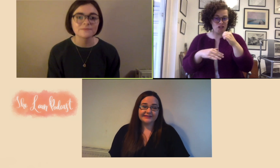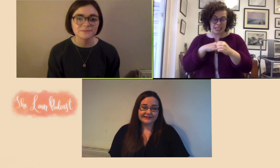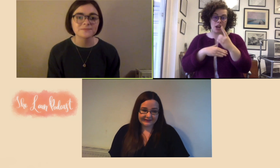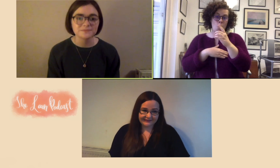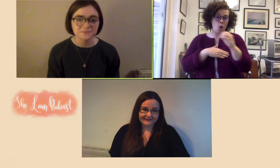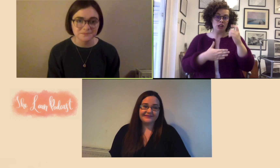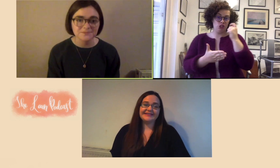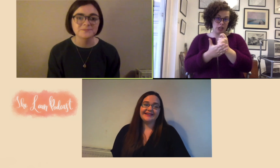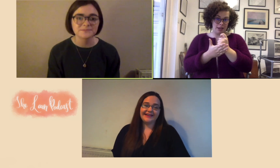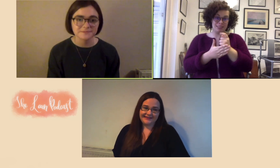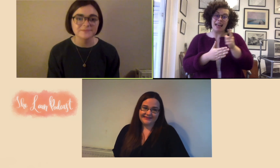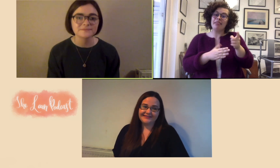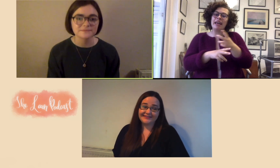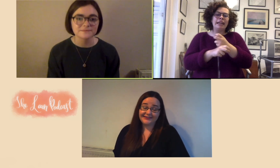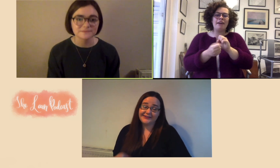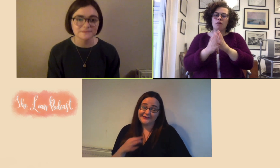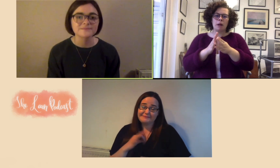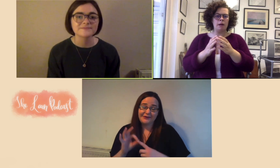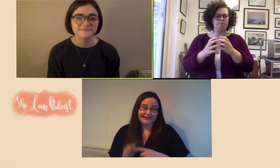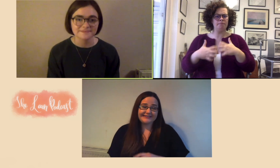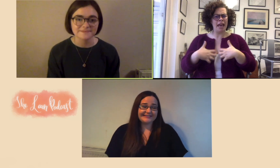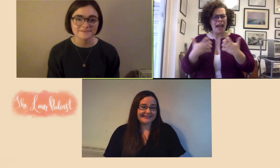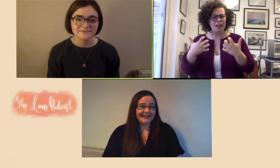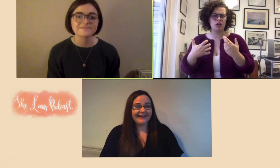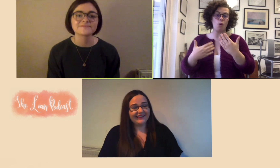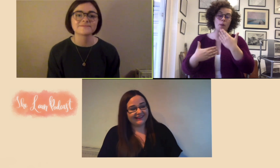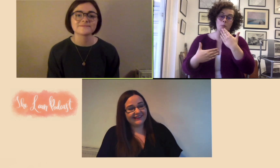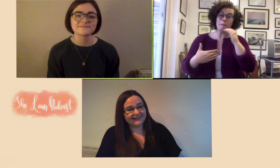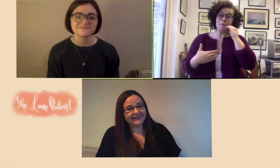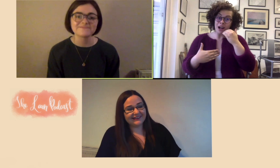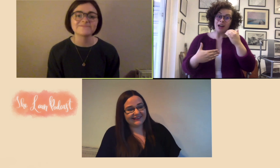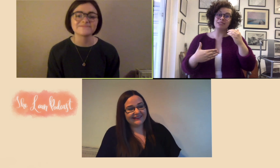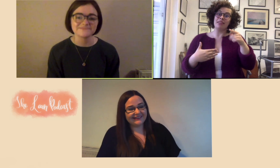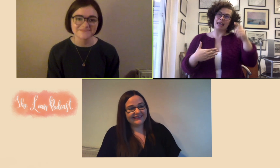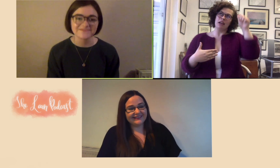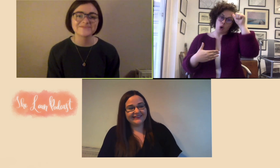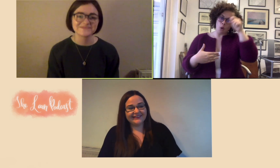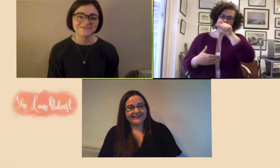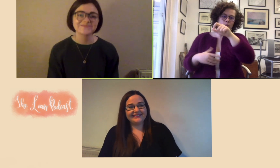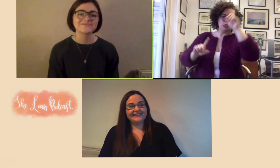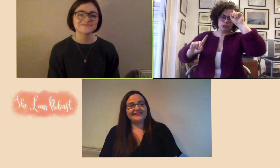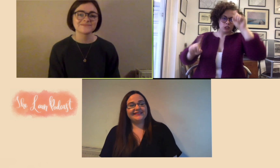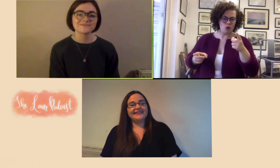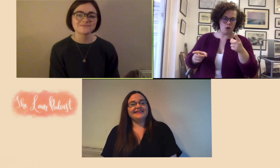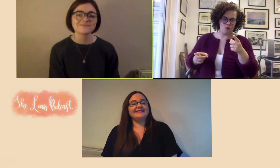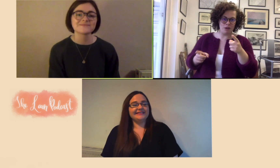that we're always saying answering the same questions and giving the same advice. But she did say, and she's right